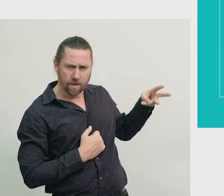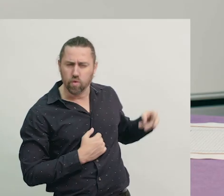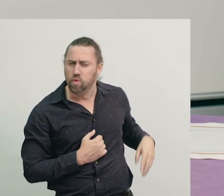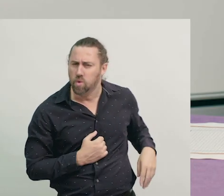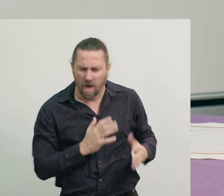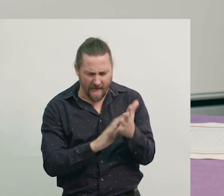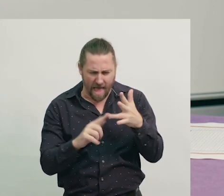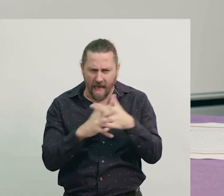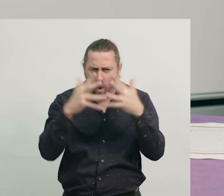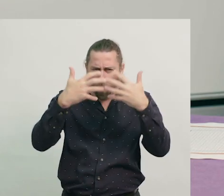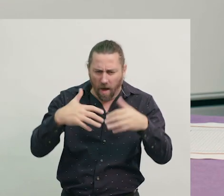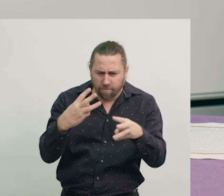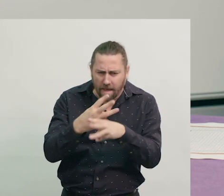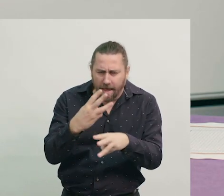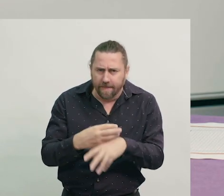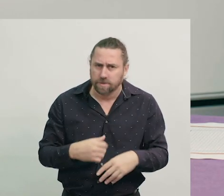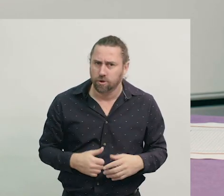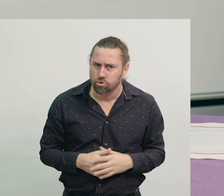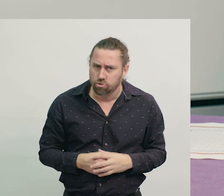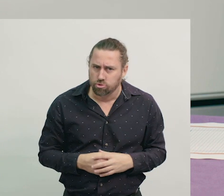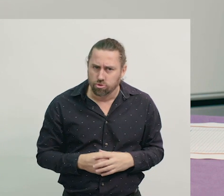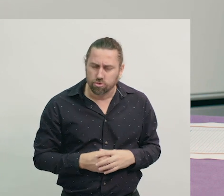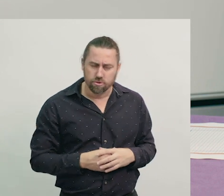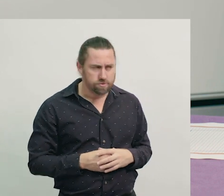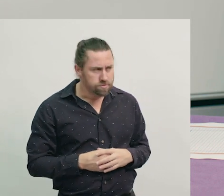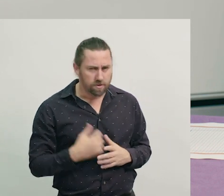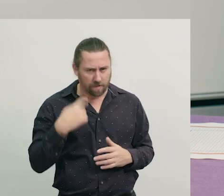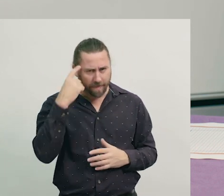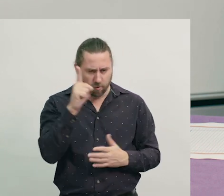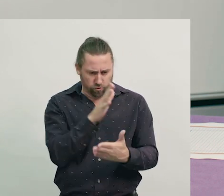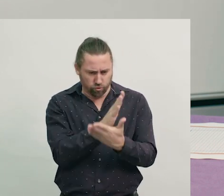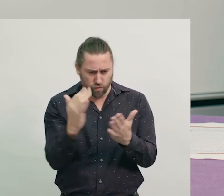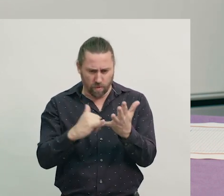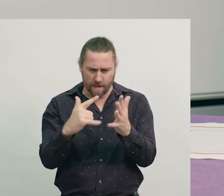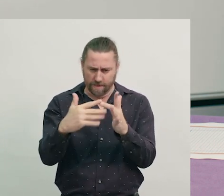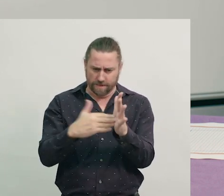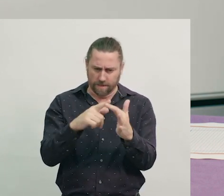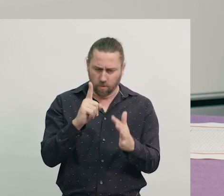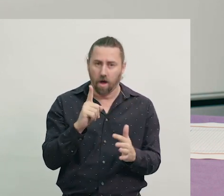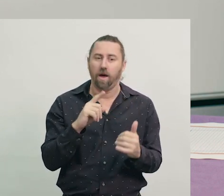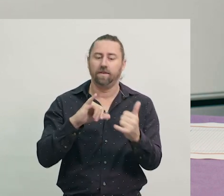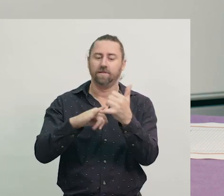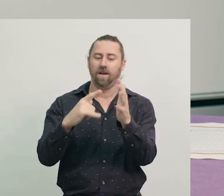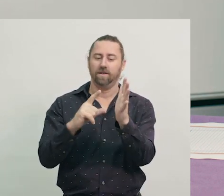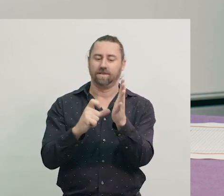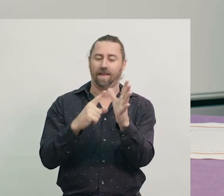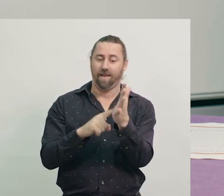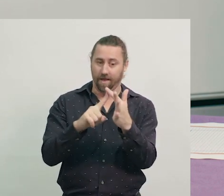Sometimes we want to know how big or small an object really is, and the scale factor can tell us this. For example,